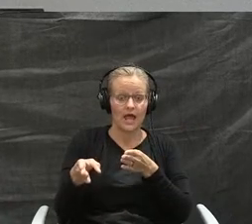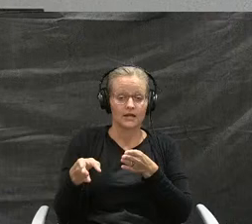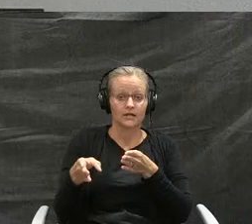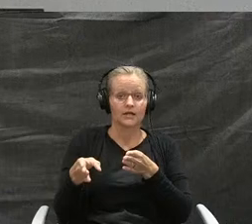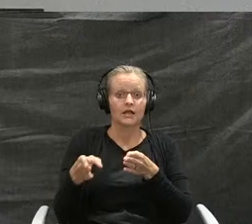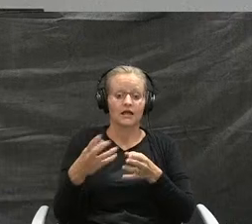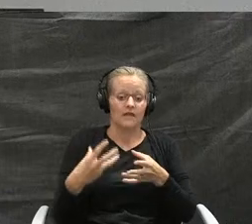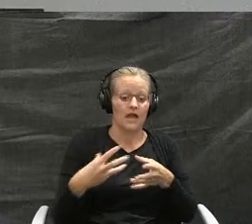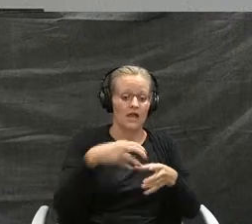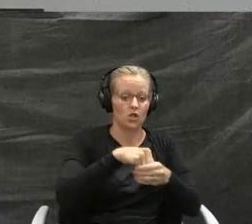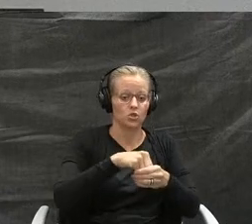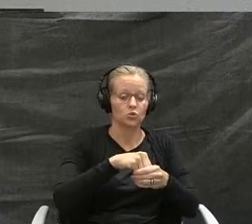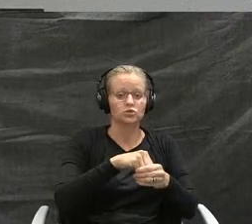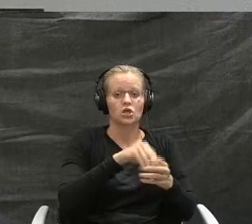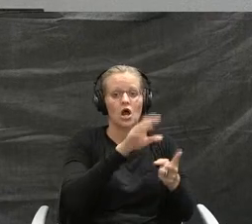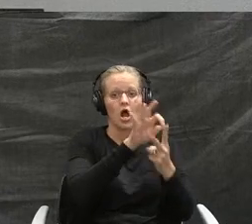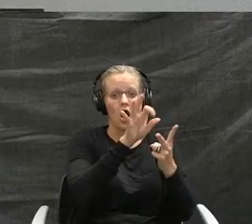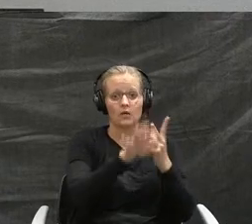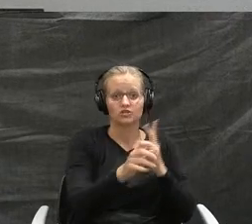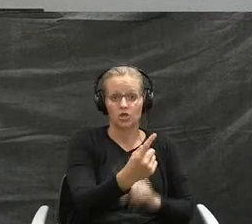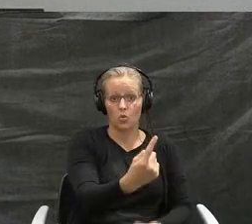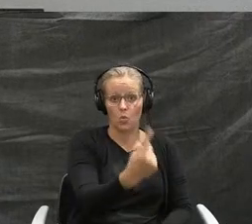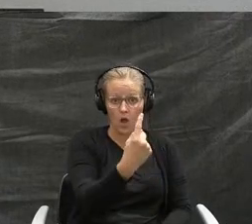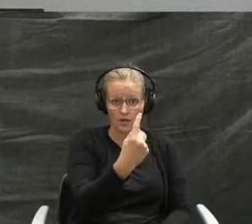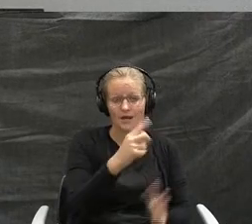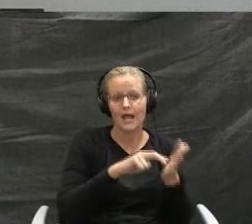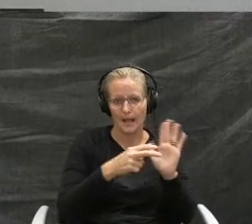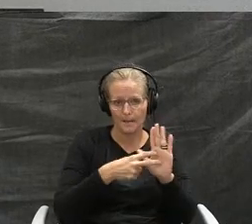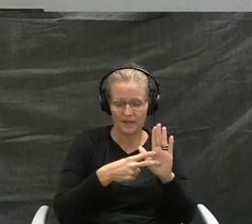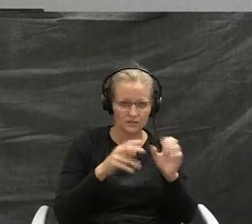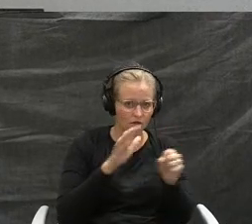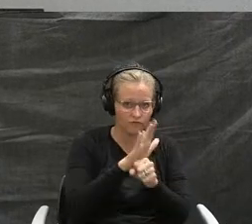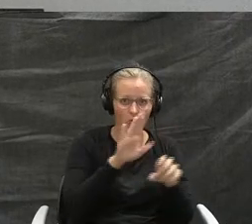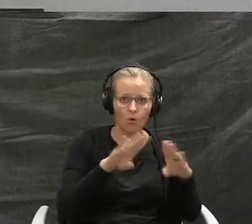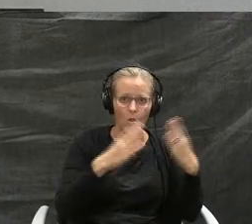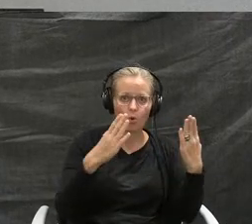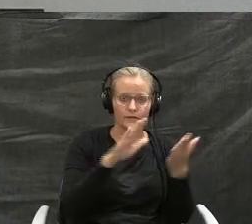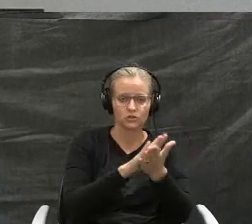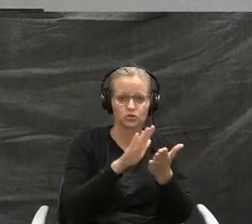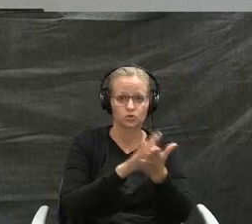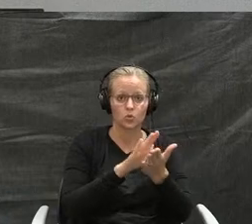allowed to open to all students. It is also clear that in the